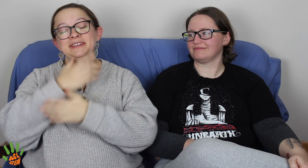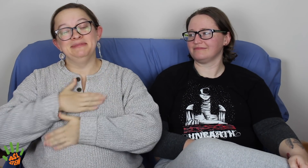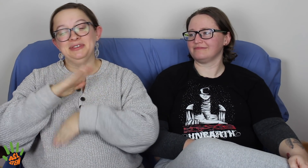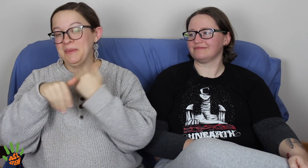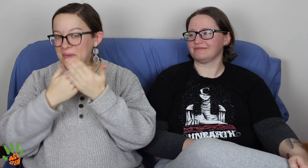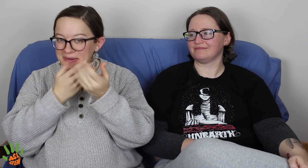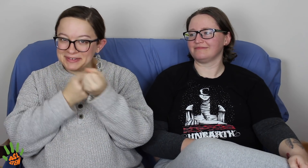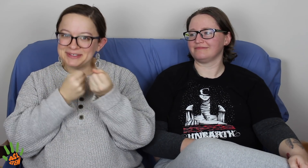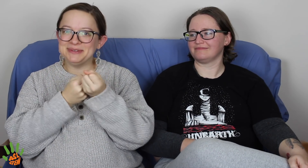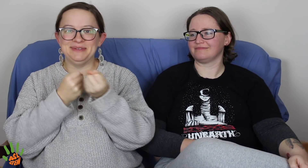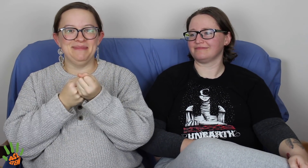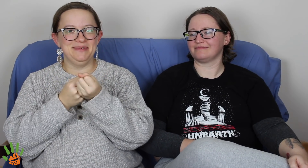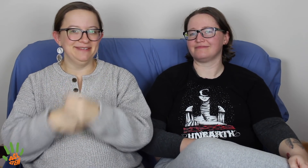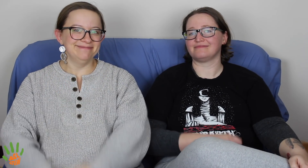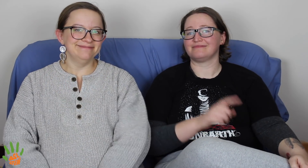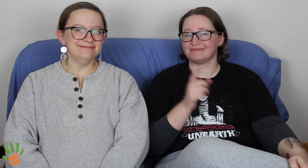We really appreciate all of your support.